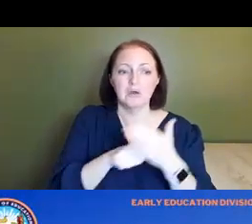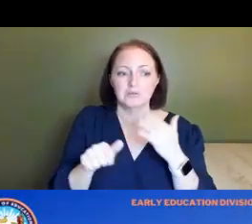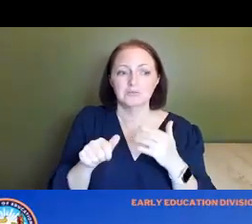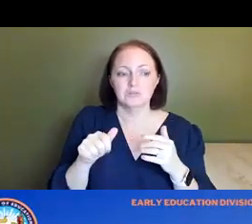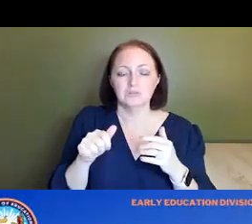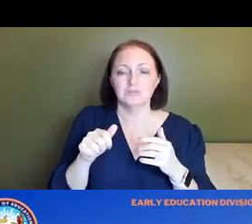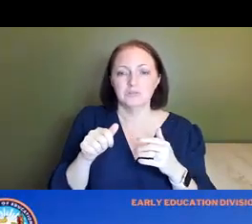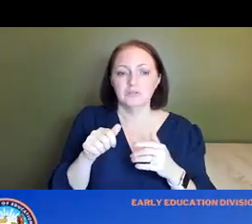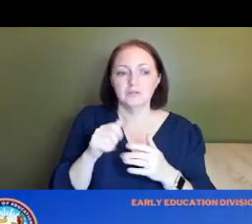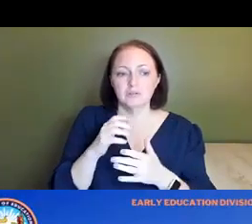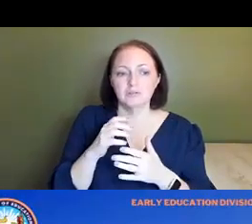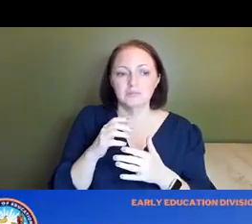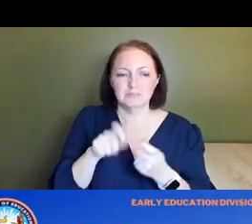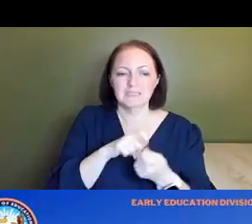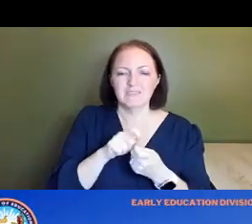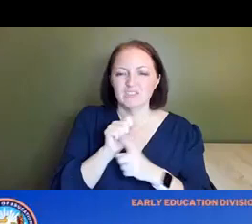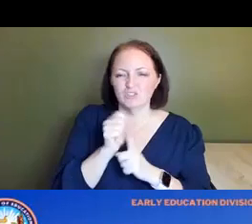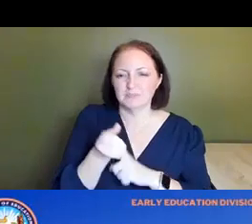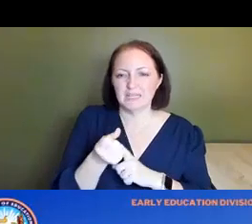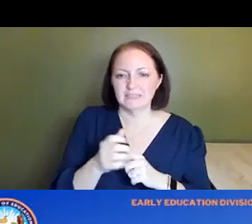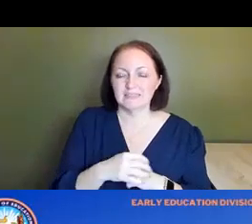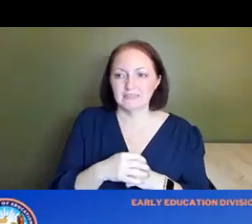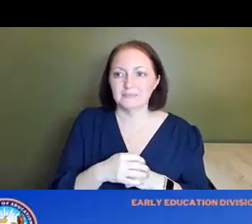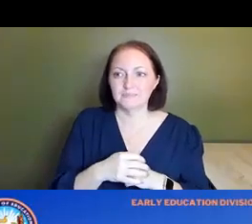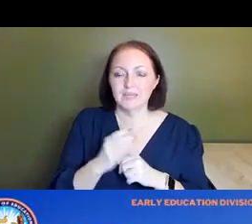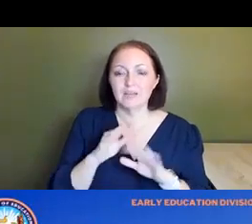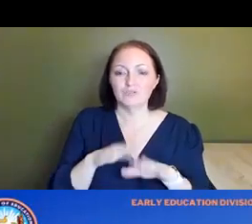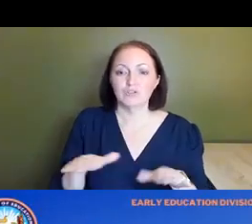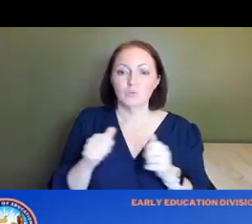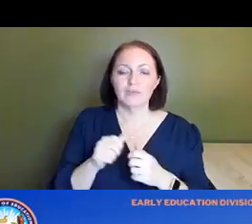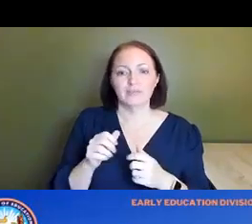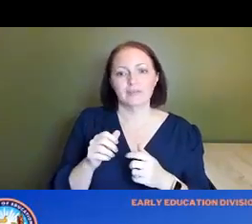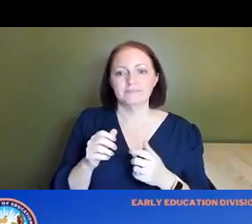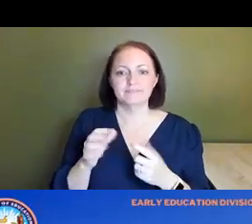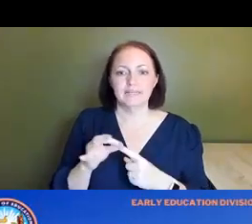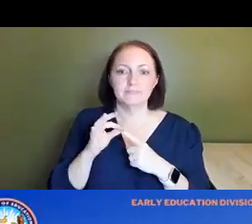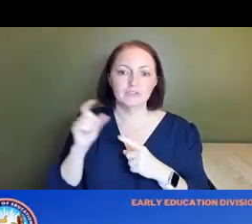be enrolled in specific circumstances and children with exceptional needs with income